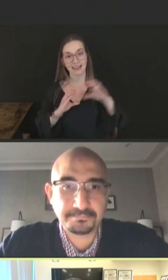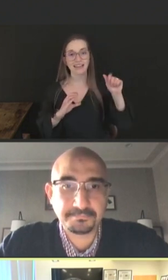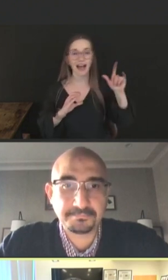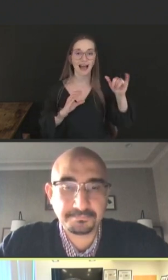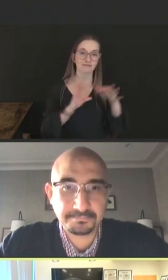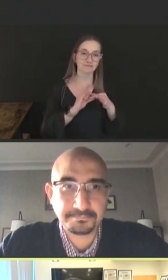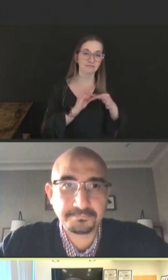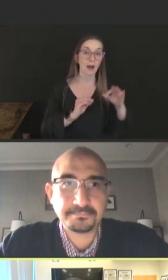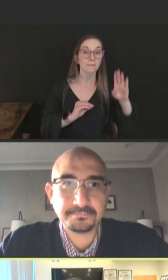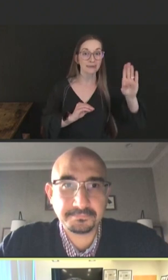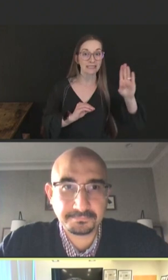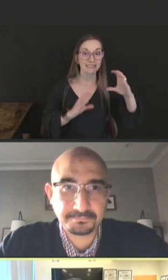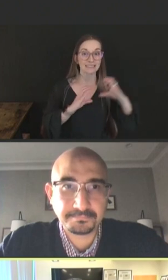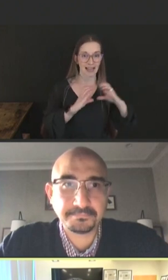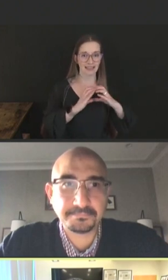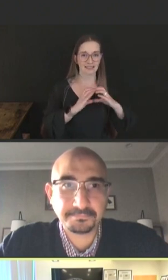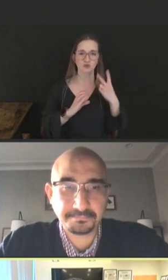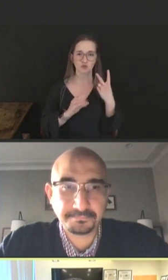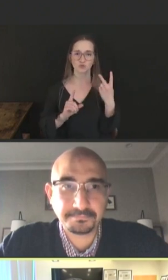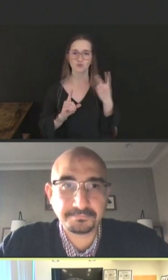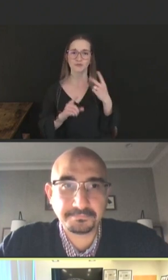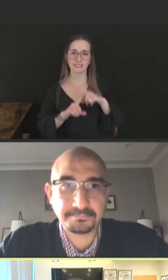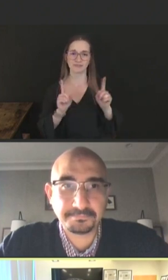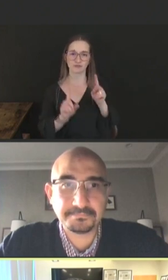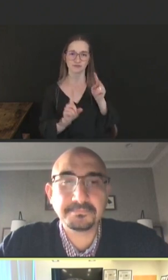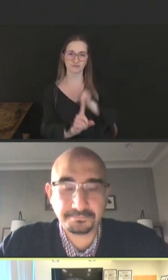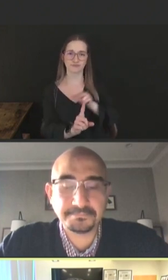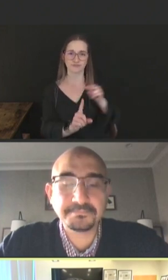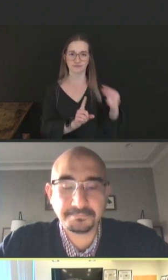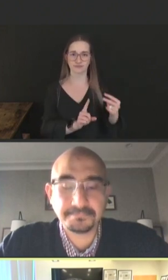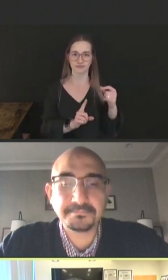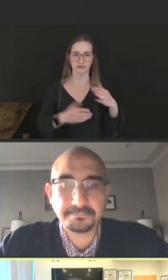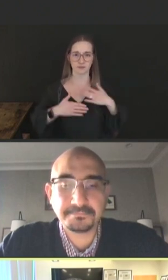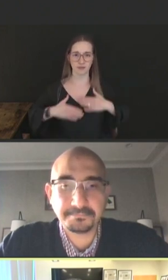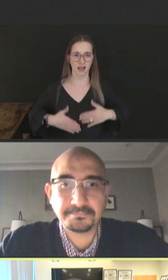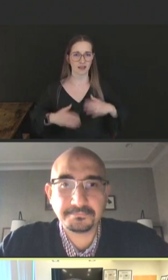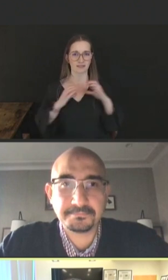are the two different sides of the cellular response. Luckily, those are longer lasting.